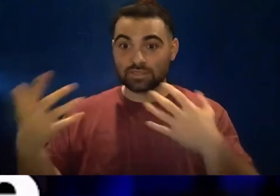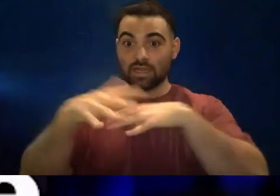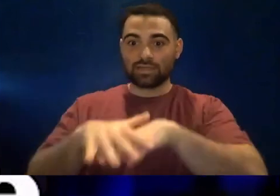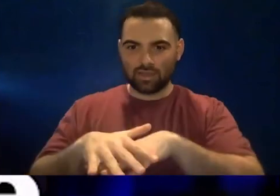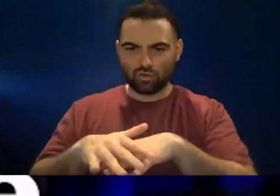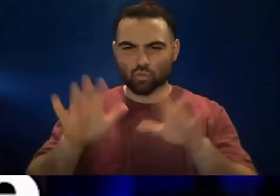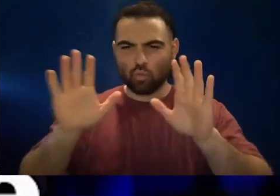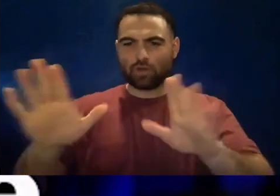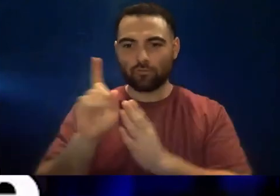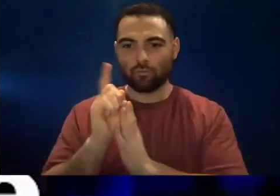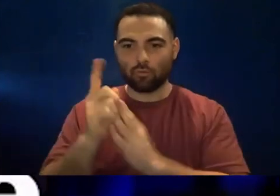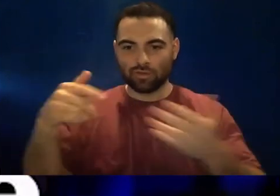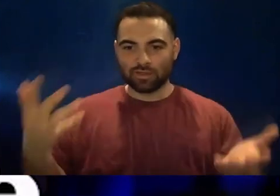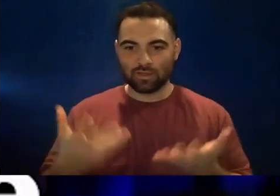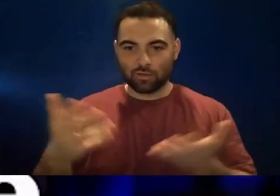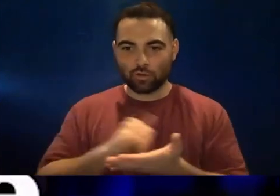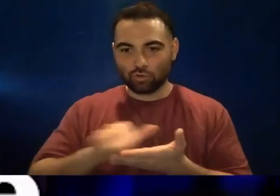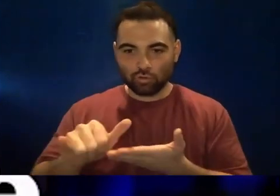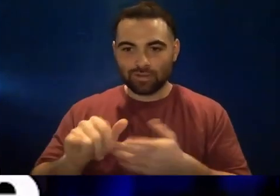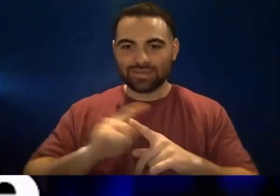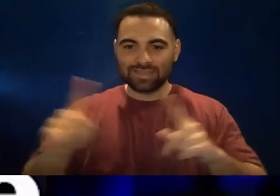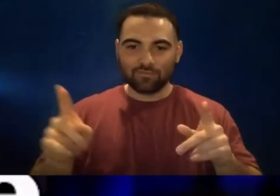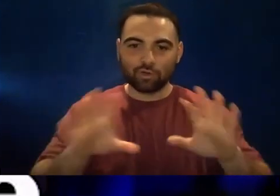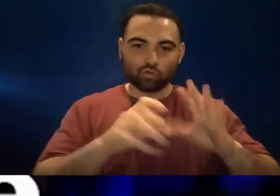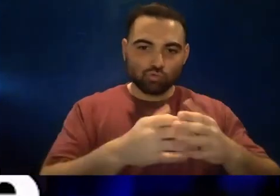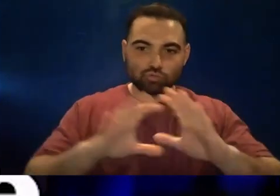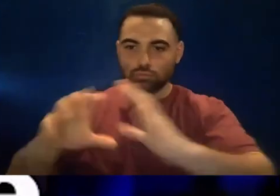in New York where all these different factions came together as one.